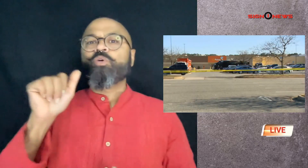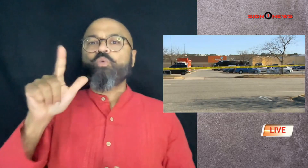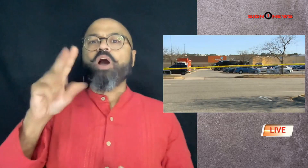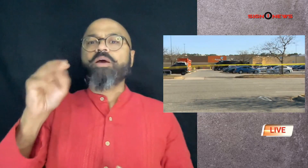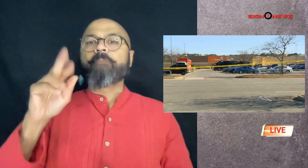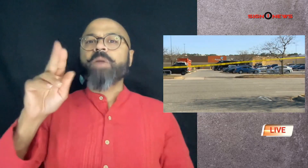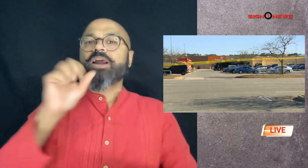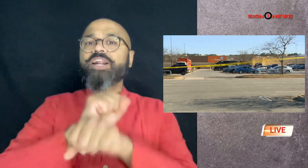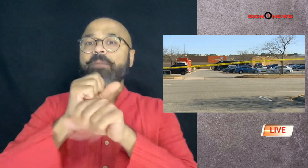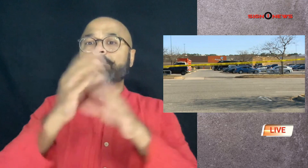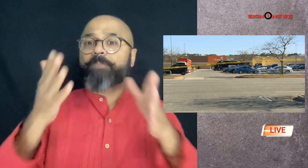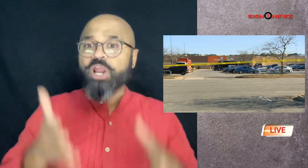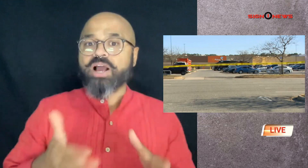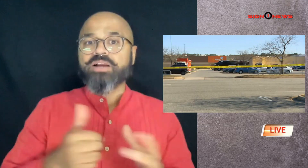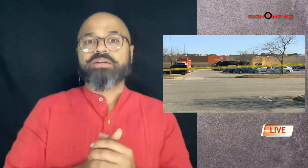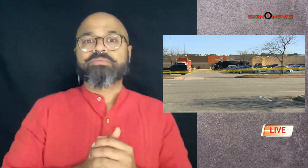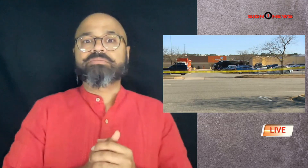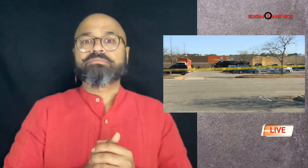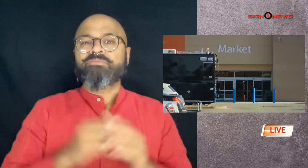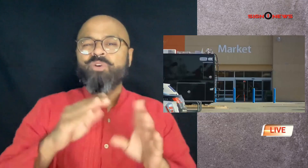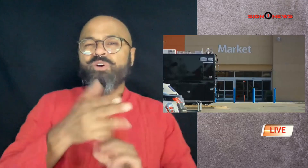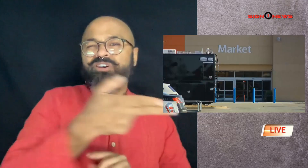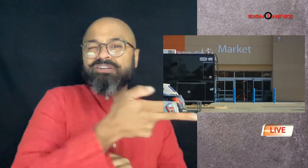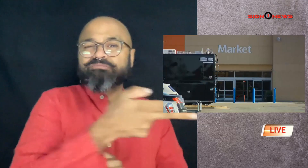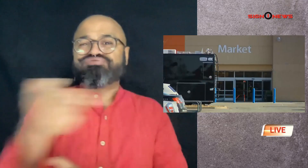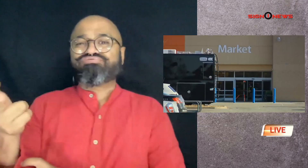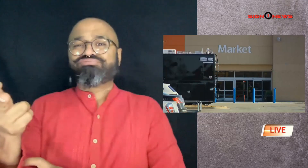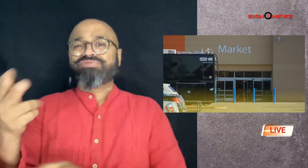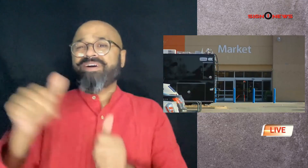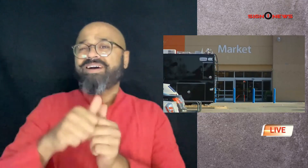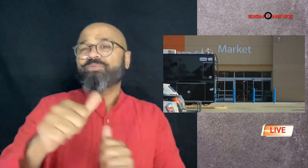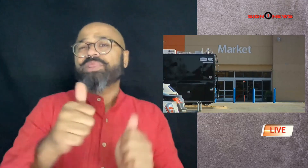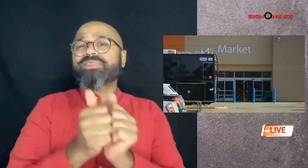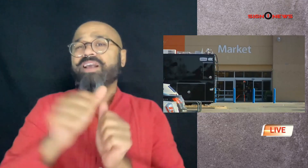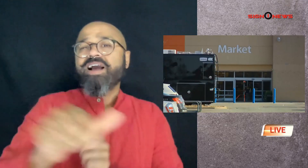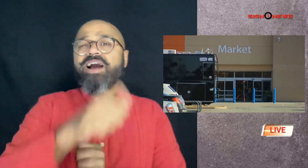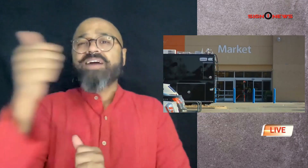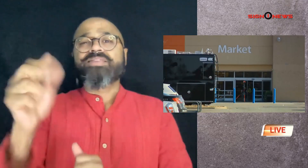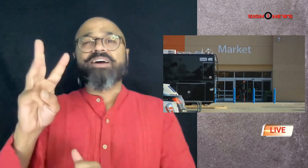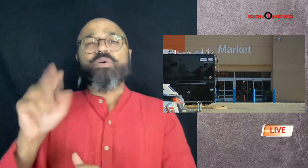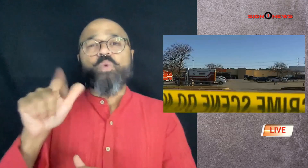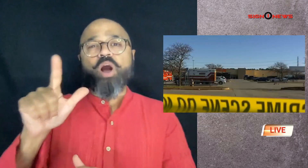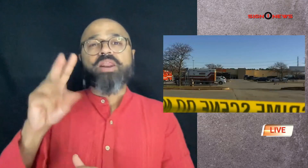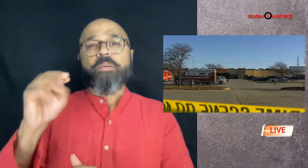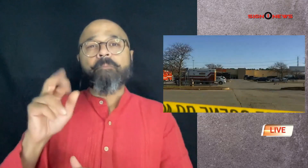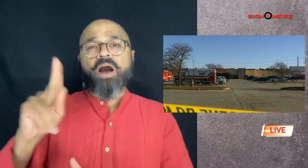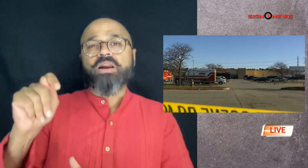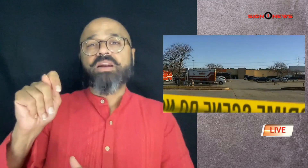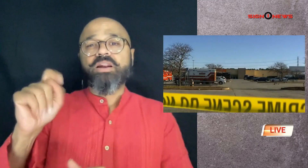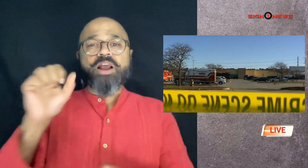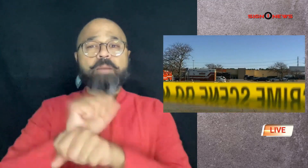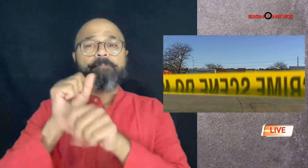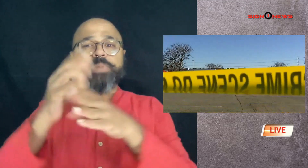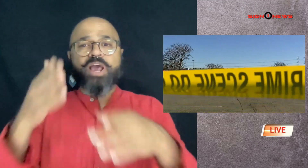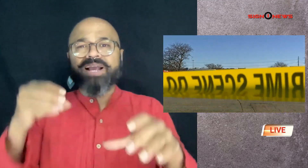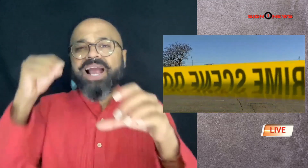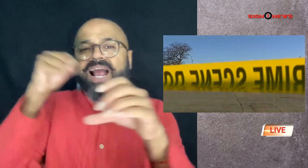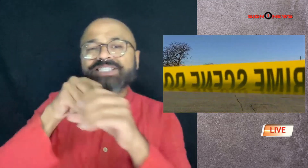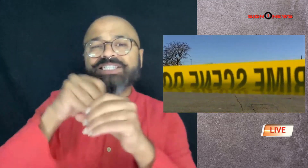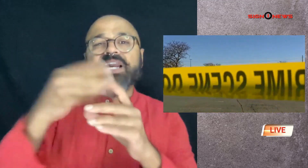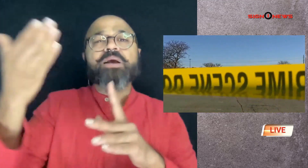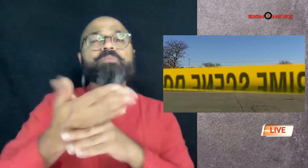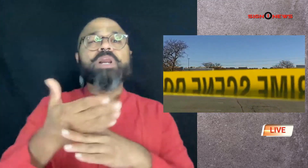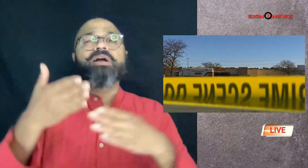employee opened fire on other Walmart employees inside a break room just as the store was closing